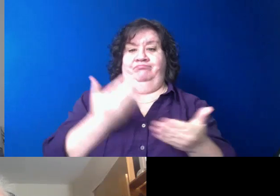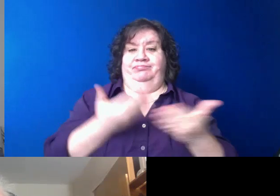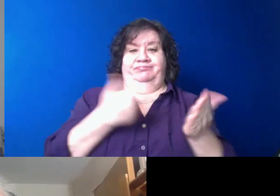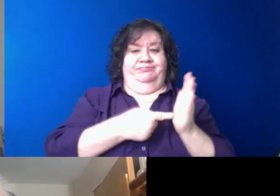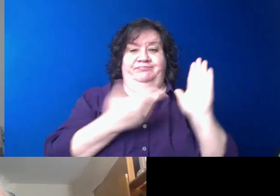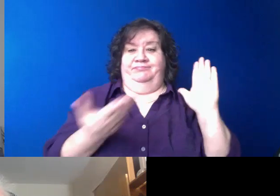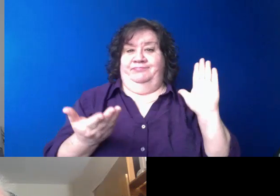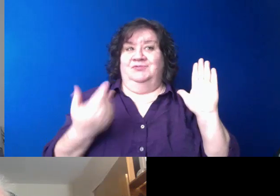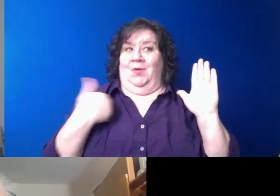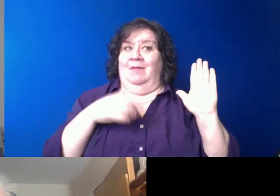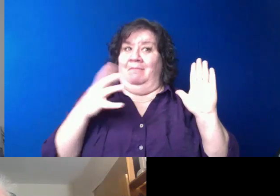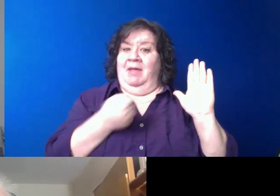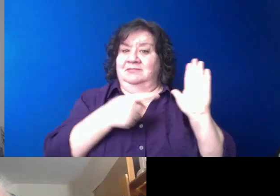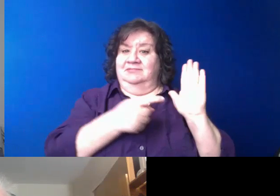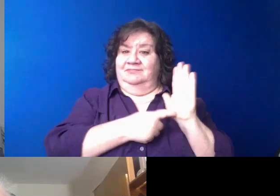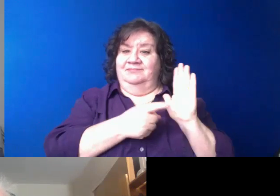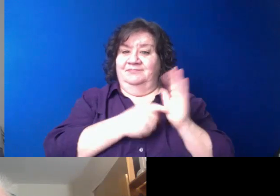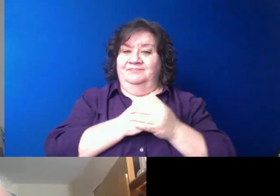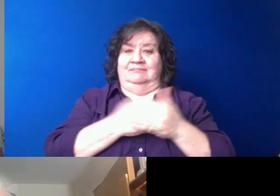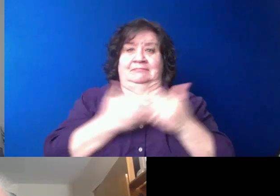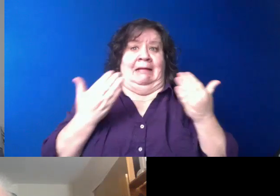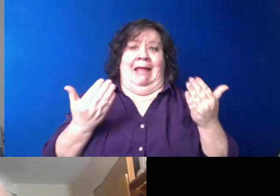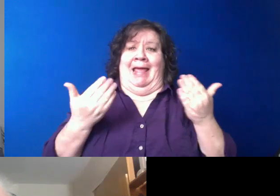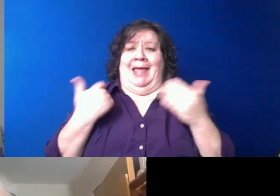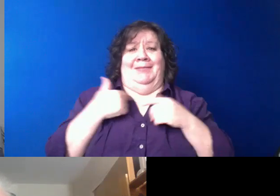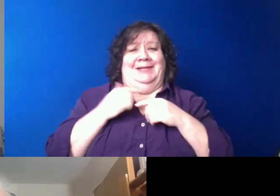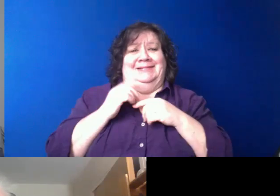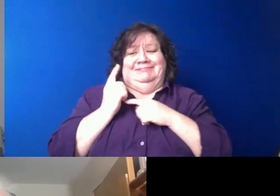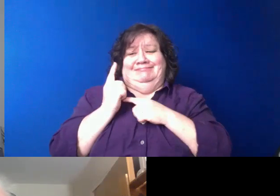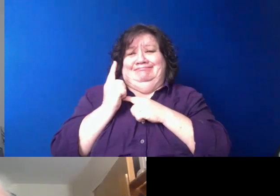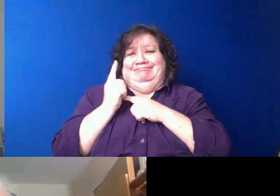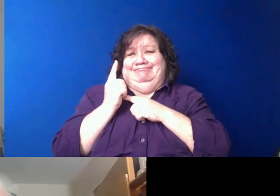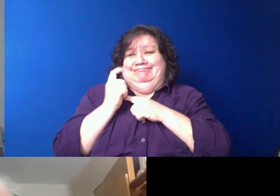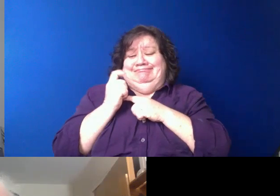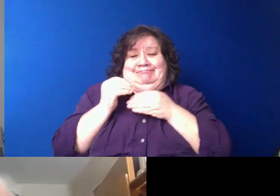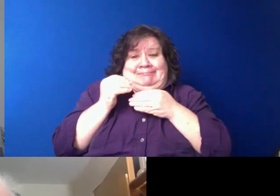looked at is how we how visibility is brought to these processes around climate around persons with